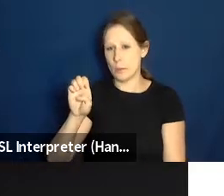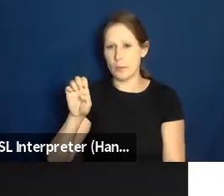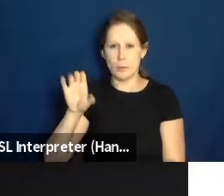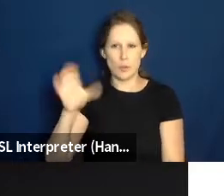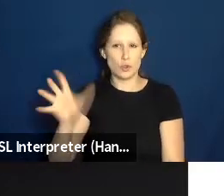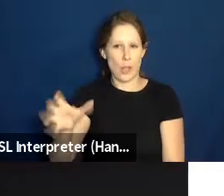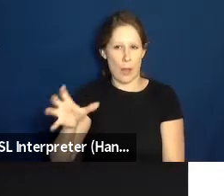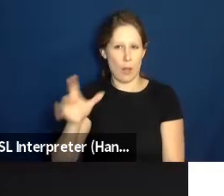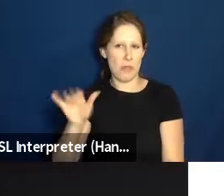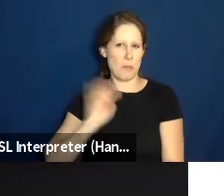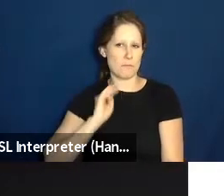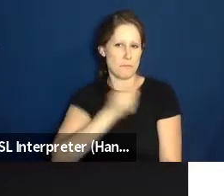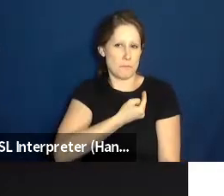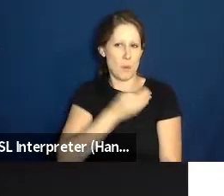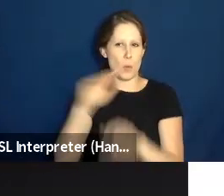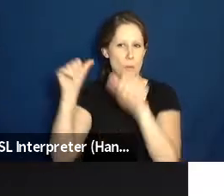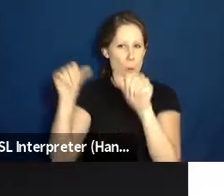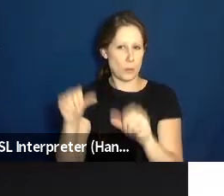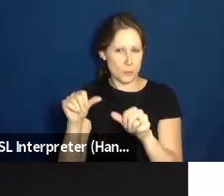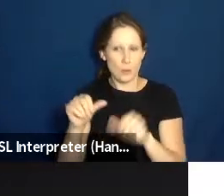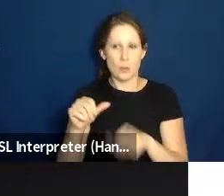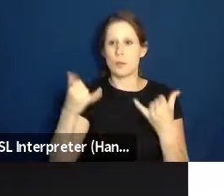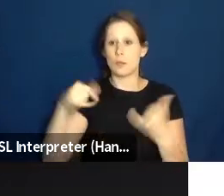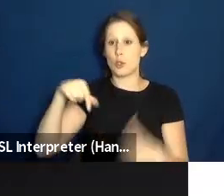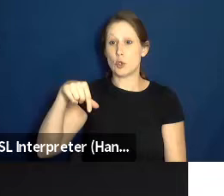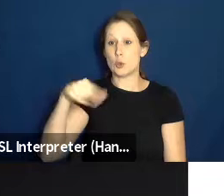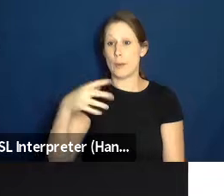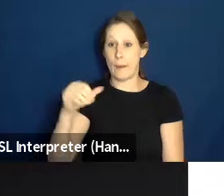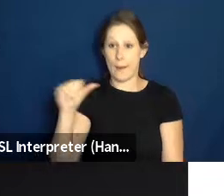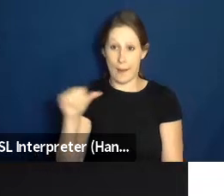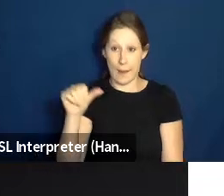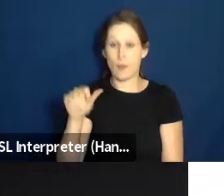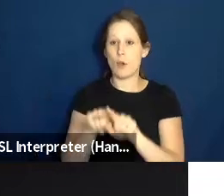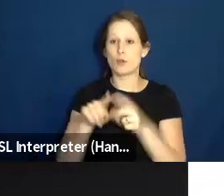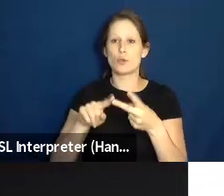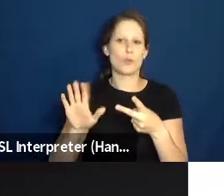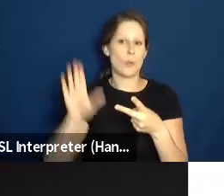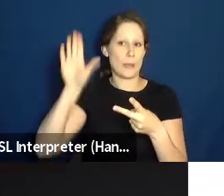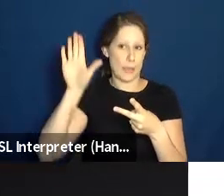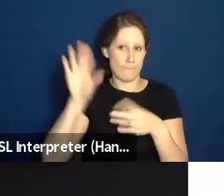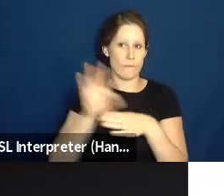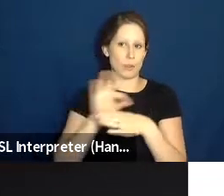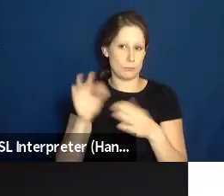Today, we will use the Q and A box and raise your hand function. You can drop your questions